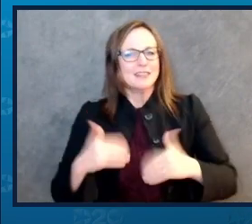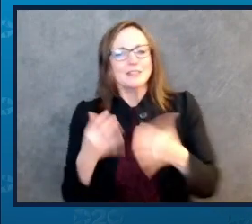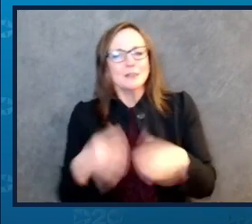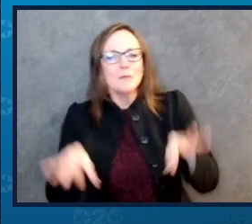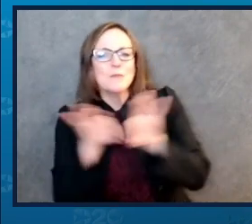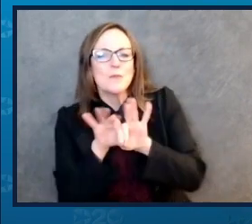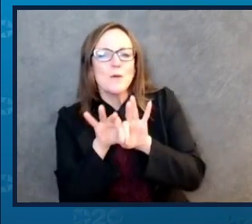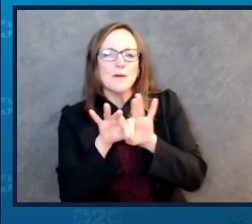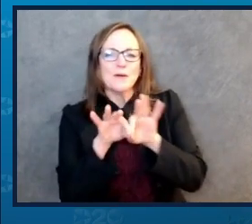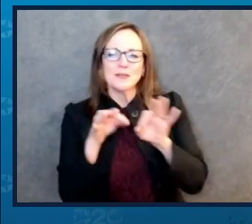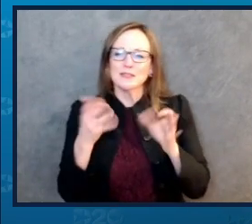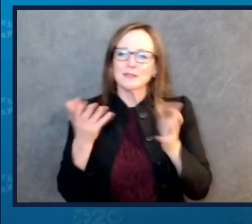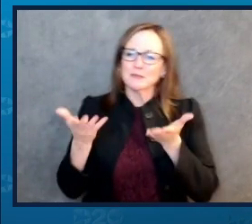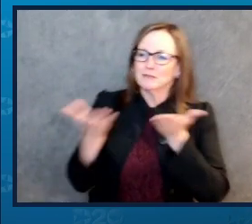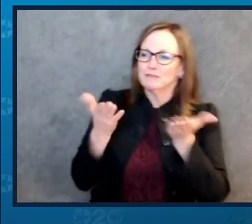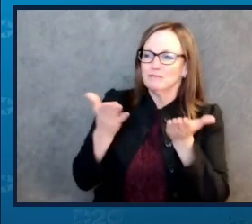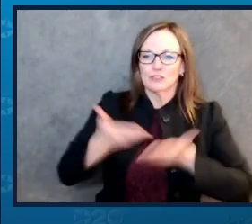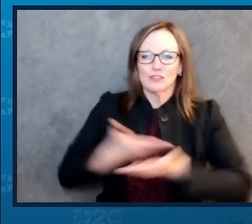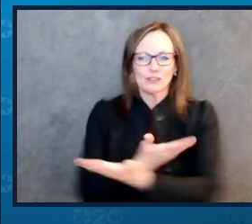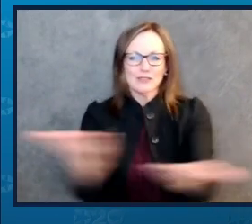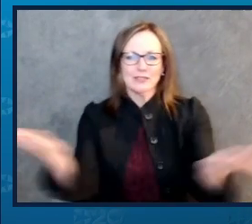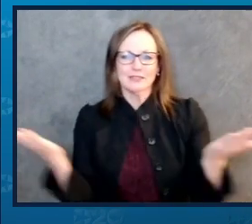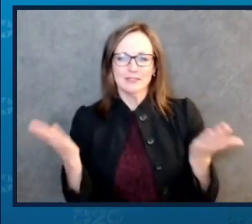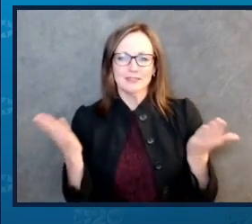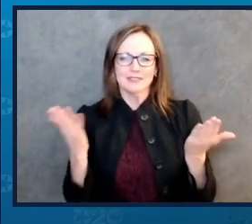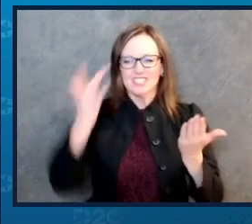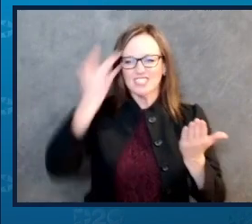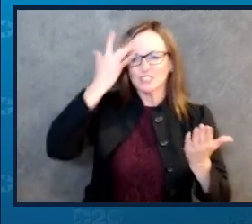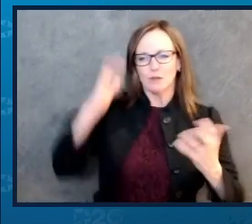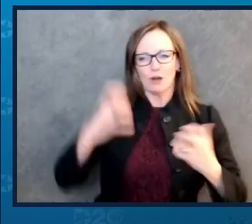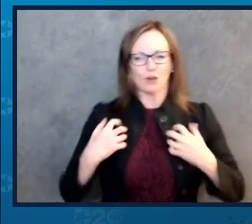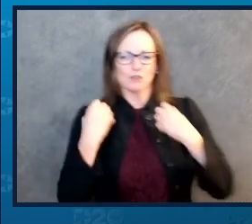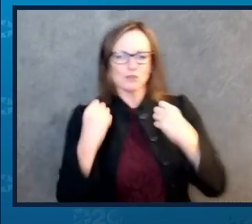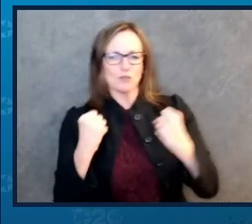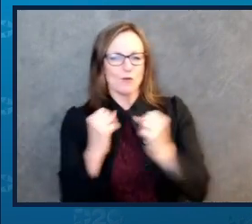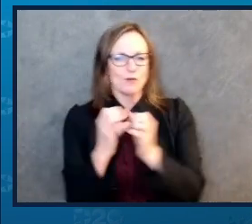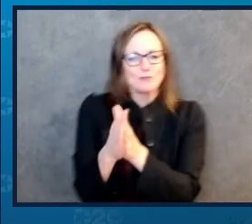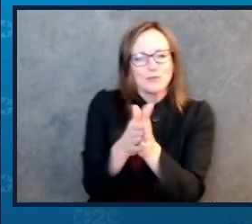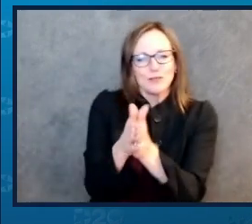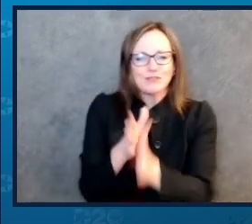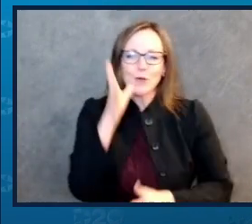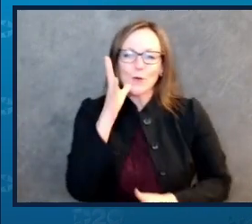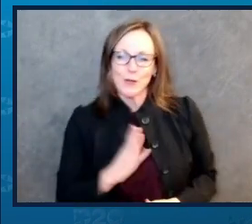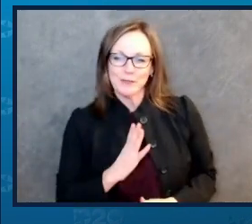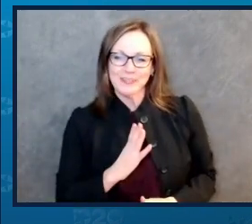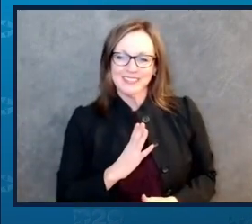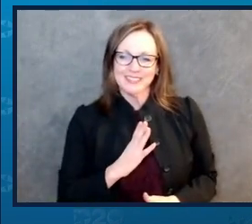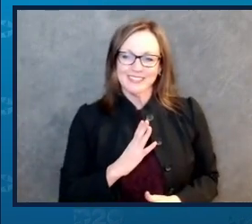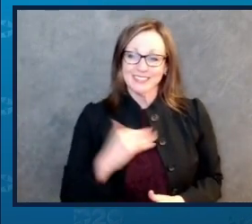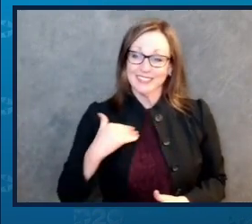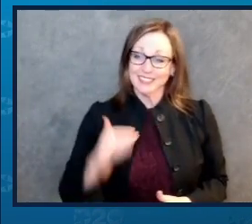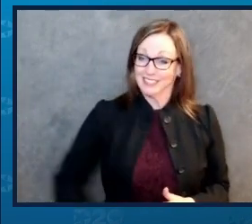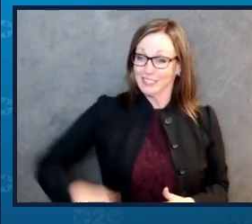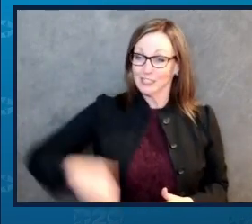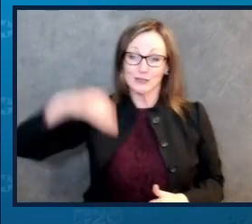SURROUNDED BY SMART, STRONG AND AMBITIOUS WOMEN EVERY DAY.